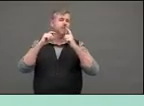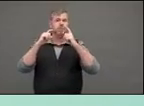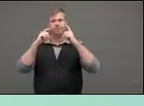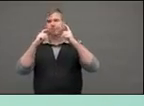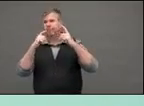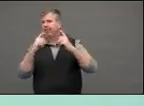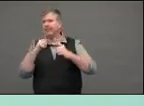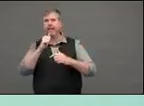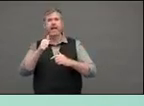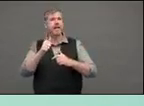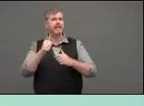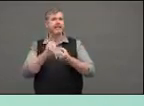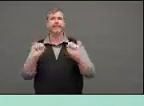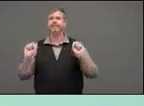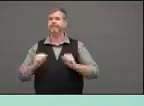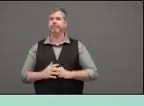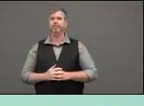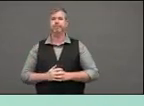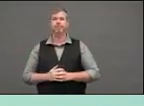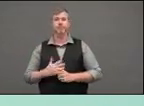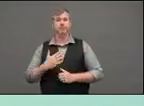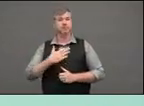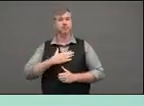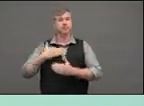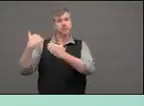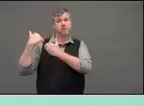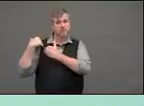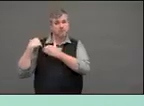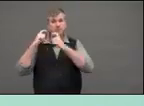and you know protect those around me whether it's my co-workers